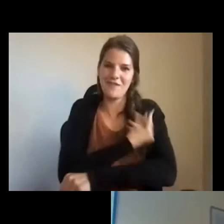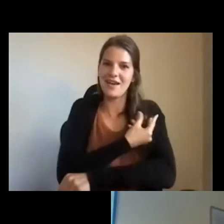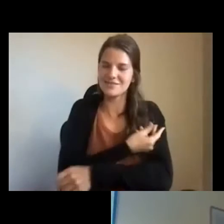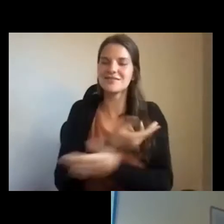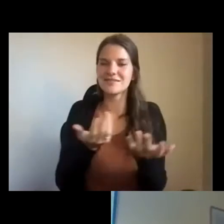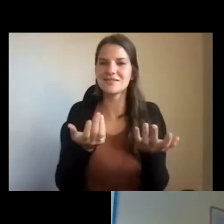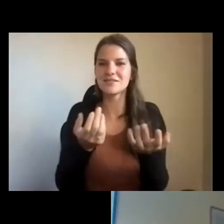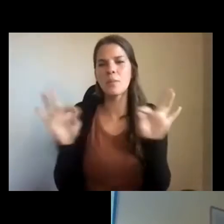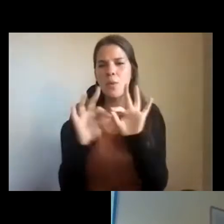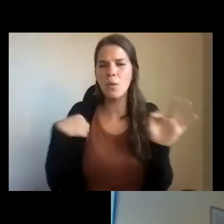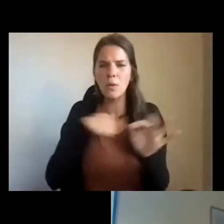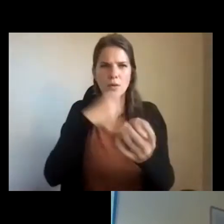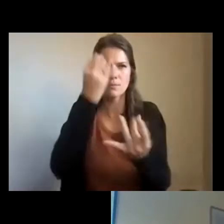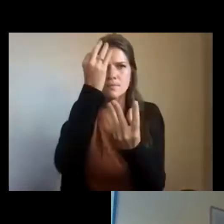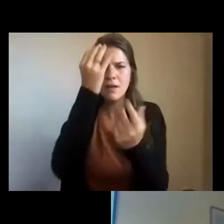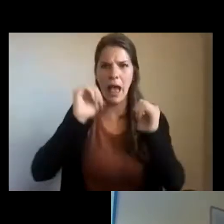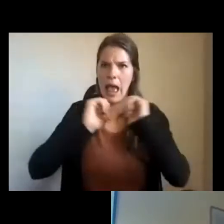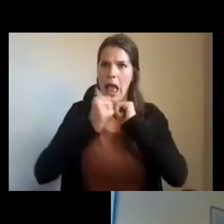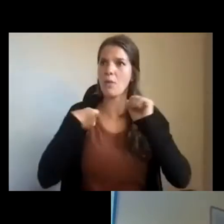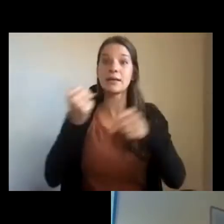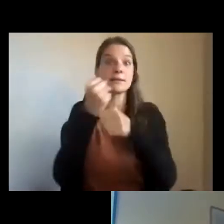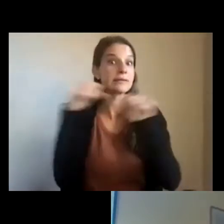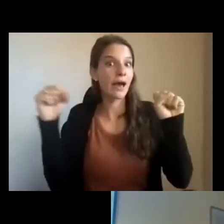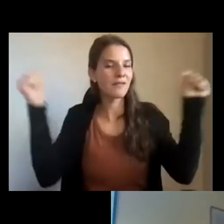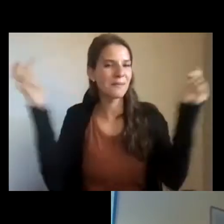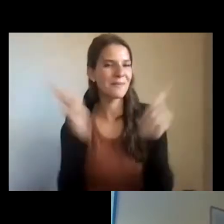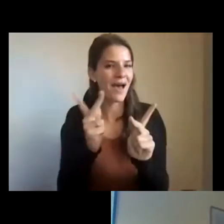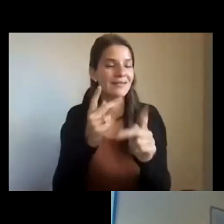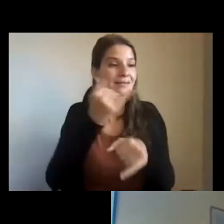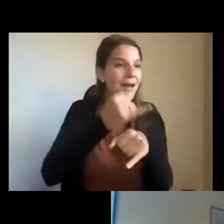through of how could we return to campus and weren't returned to all of our work environments